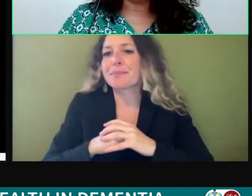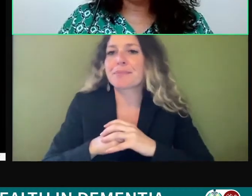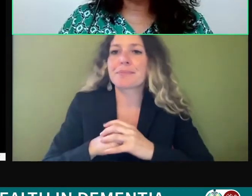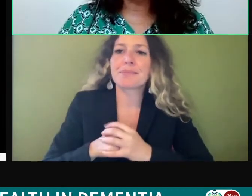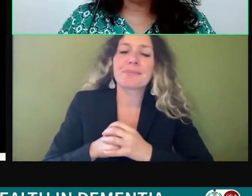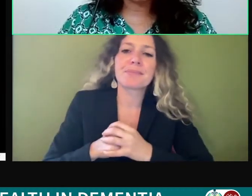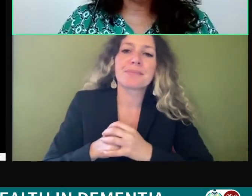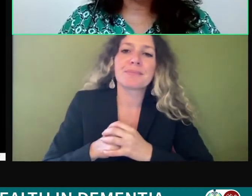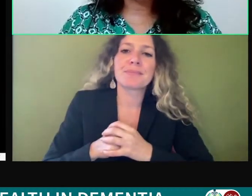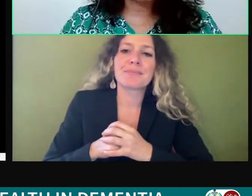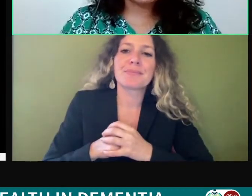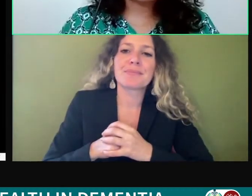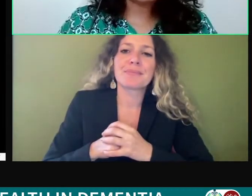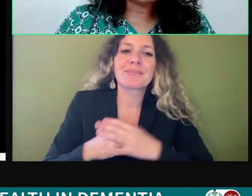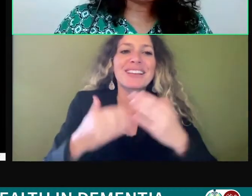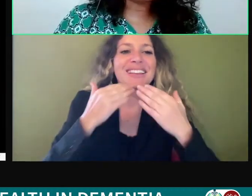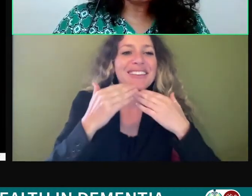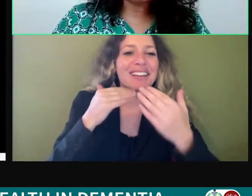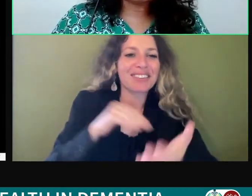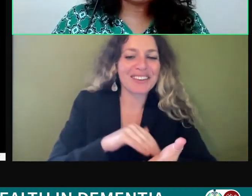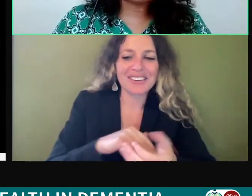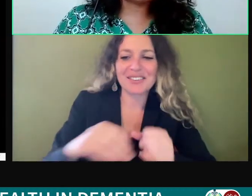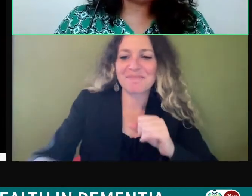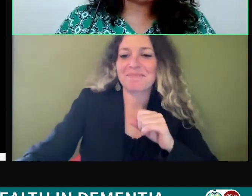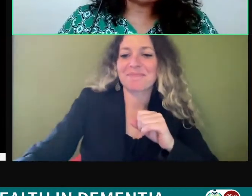Sowmya Iyer: Thank you to Dr Moo for that. So there's really been a lot in the news in the